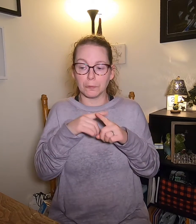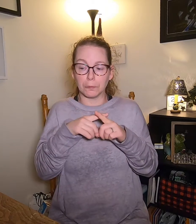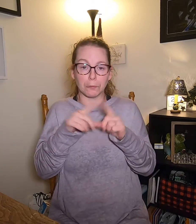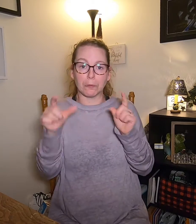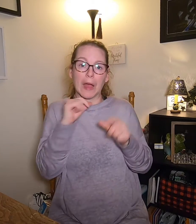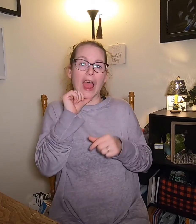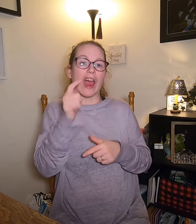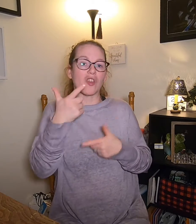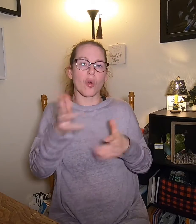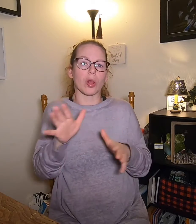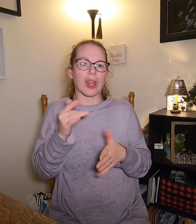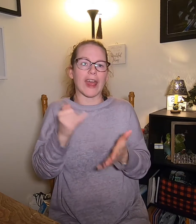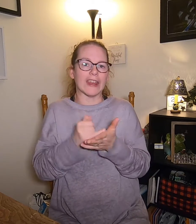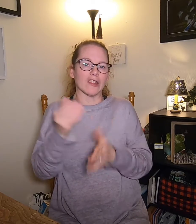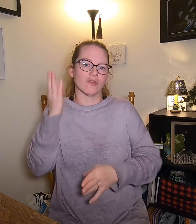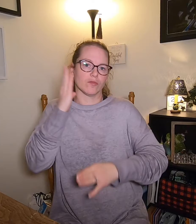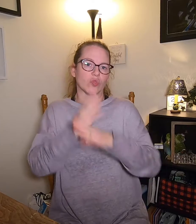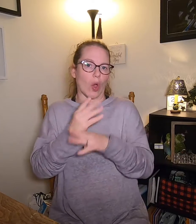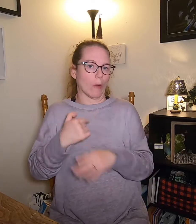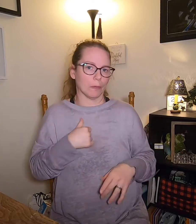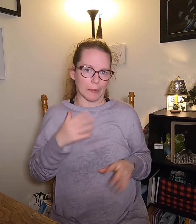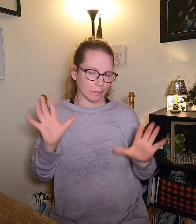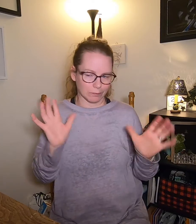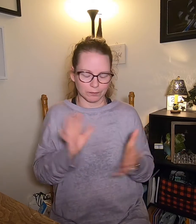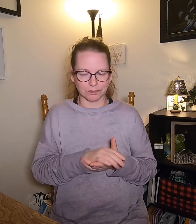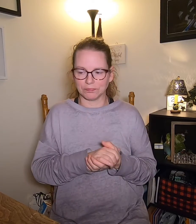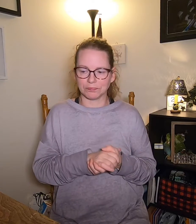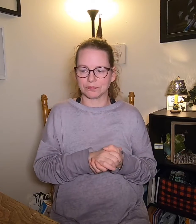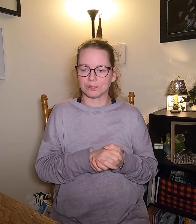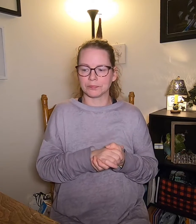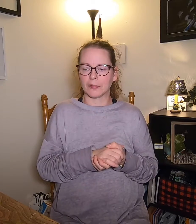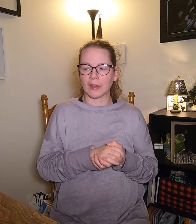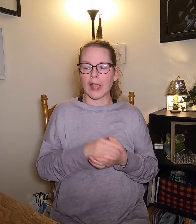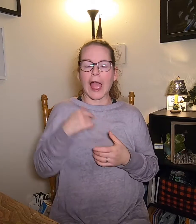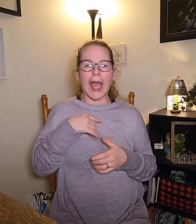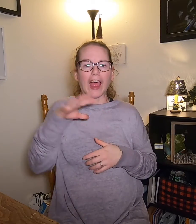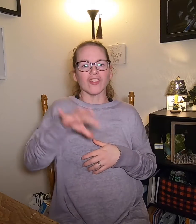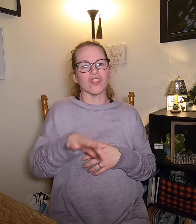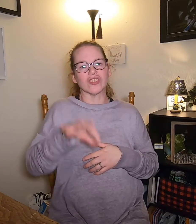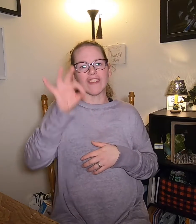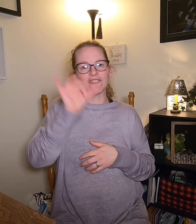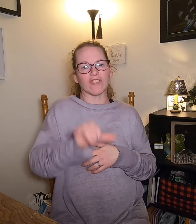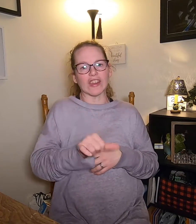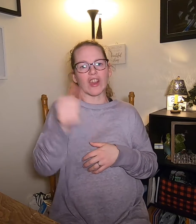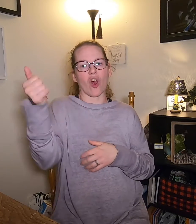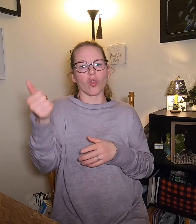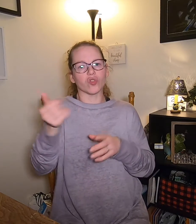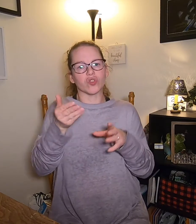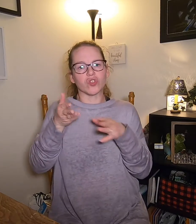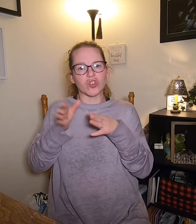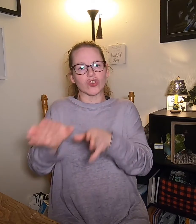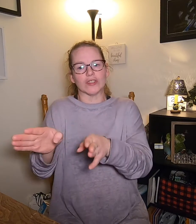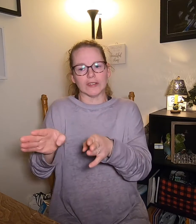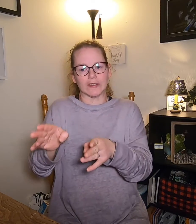But I don't let it stop me. I just have to find another alternative to